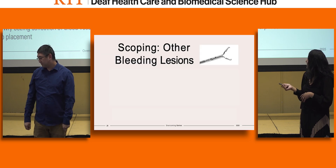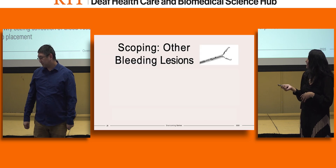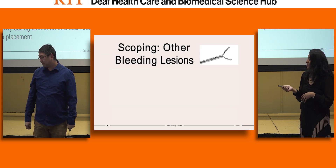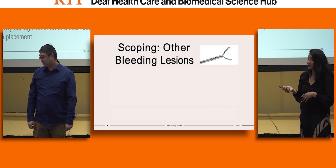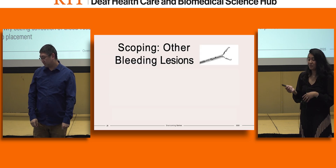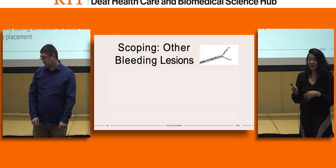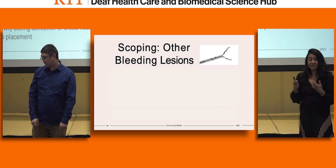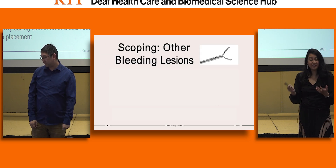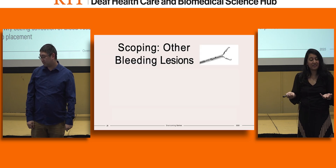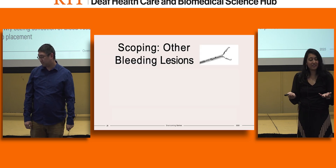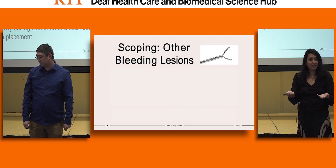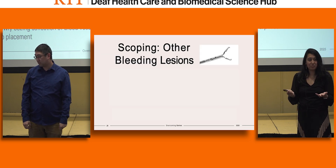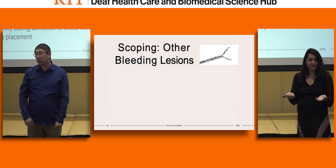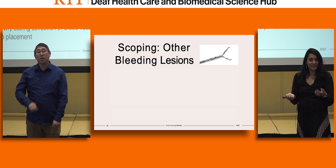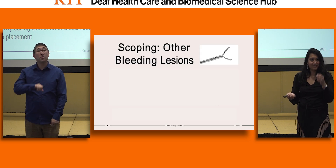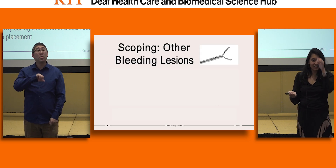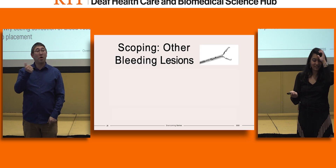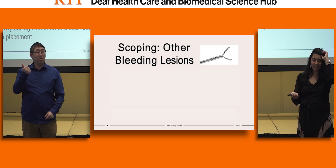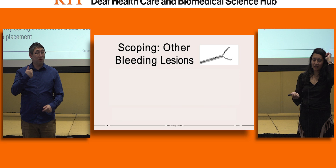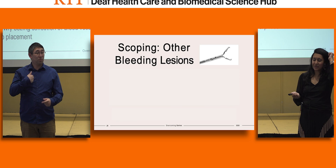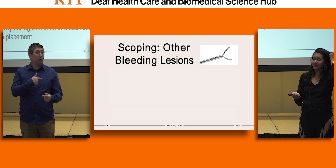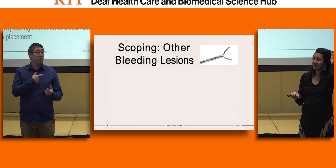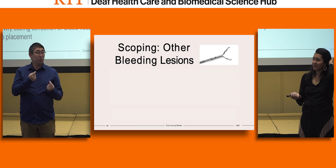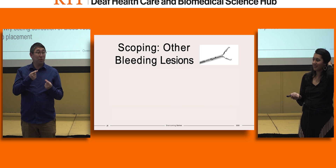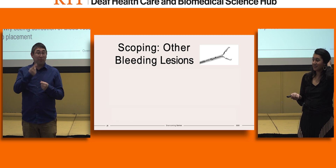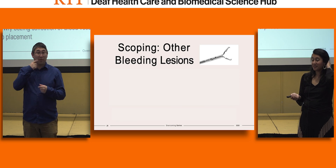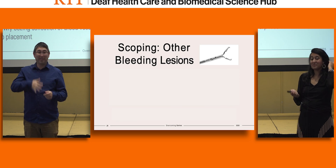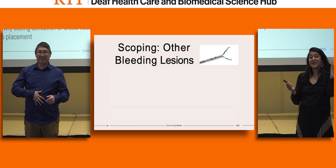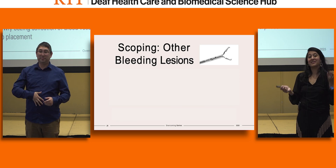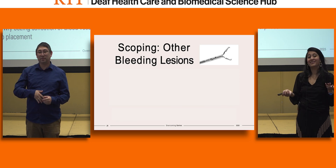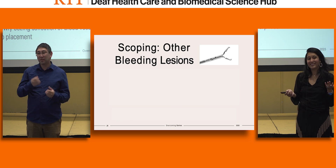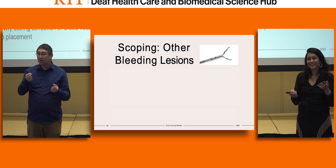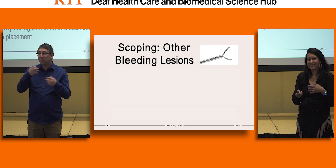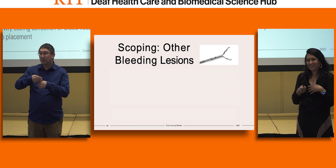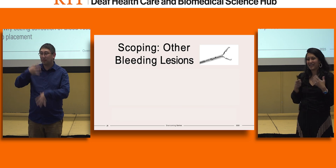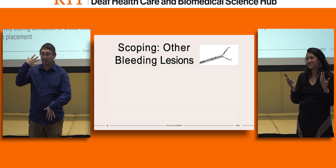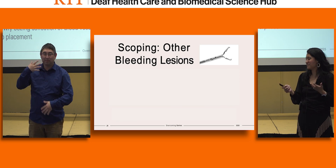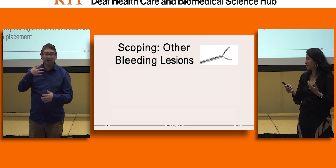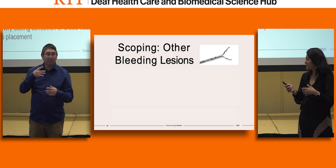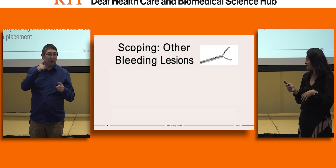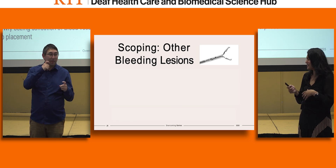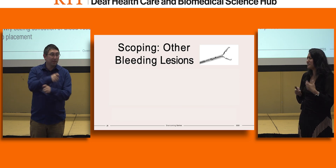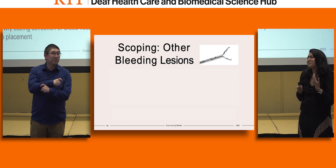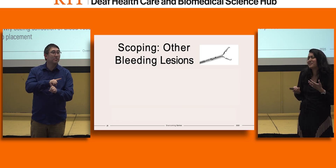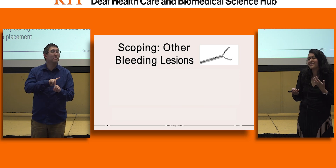So, other things that bleed in the stomach-- there are many. But I figured I would present you